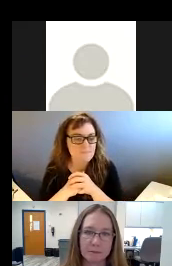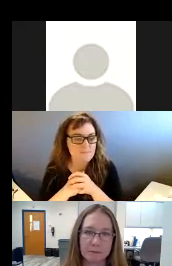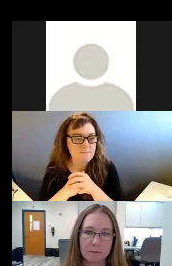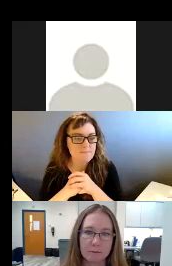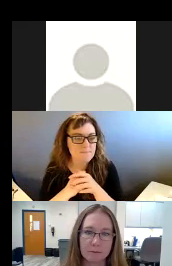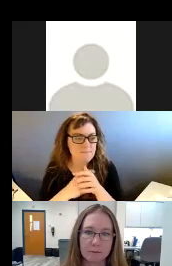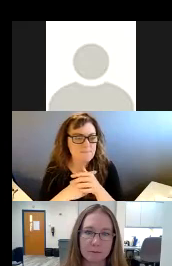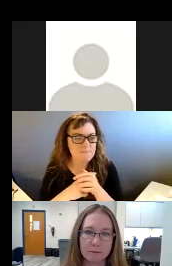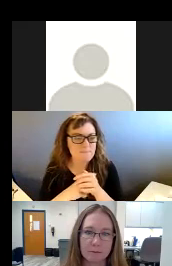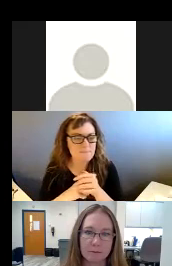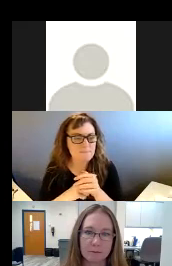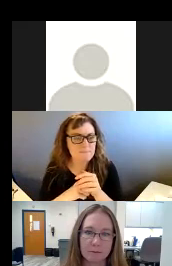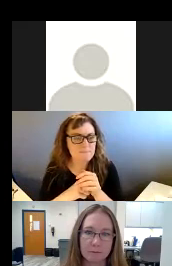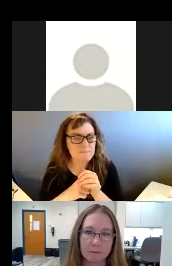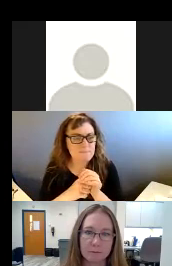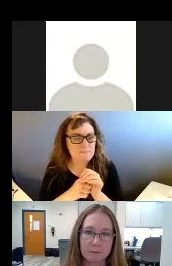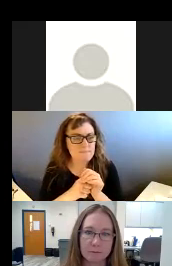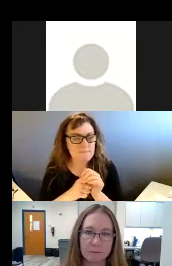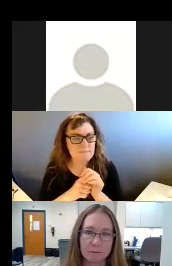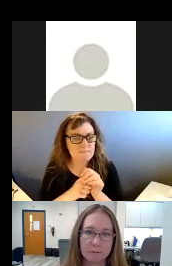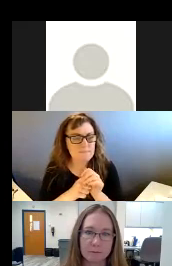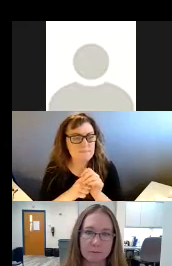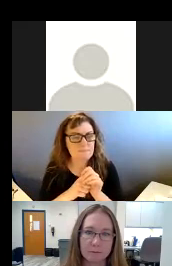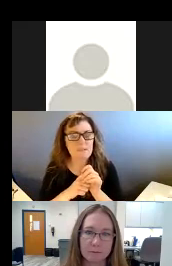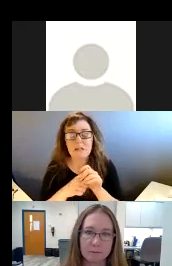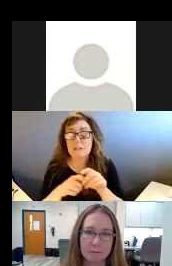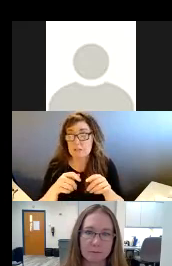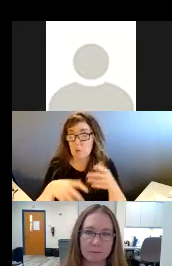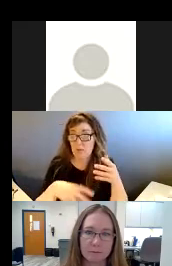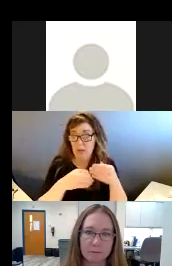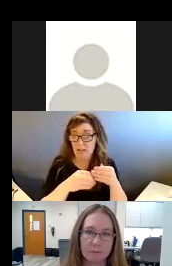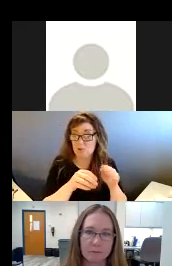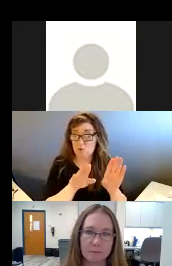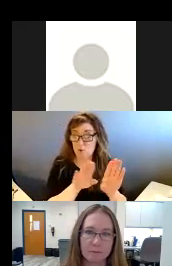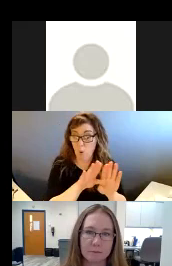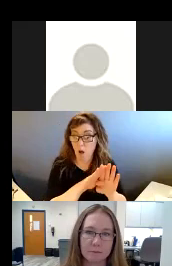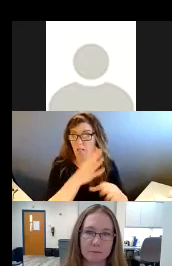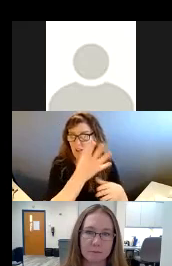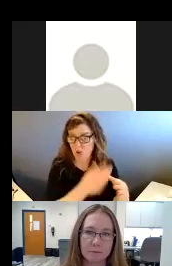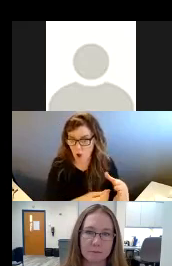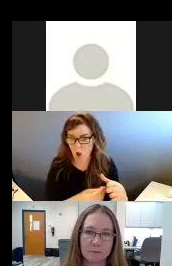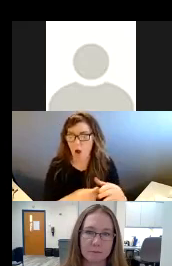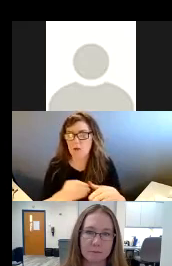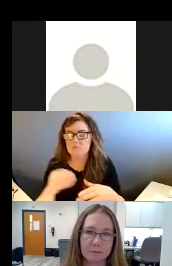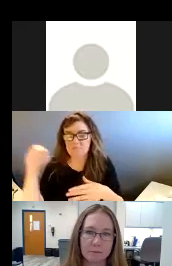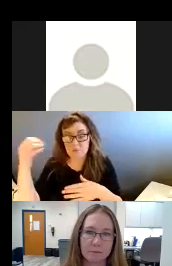THEN WE SEE THAT EXTRA TOILET WALL IS REMOVED. HERE IS THE SHOWER. THERE IS A LITTLE BIT OF EXTRA SPACE UNDERNEATH THE